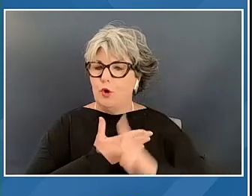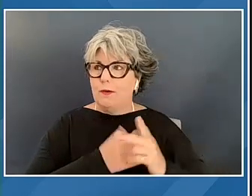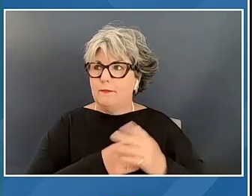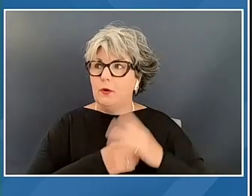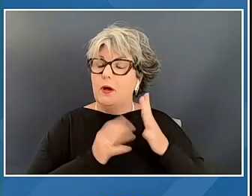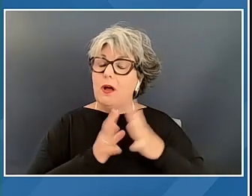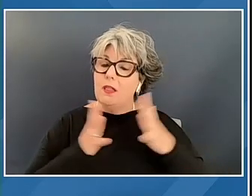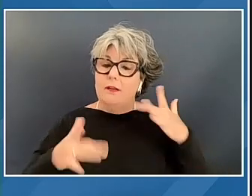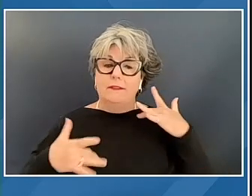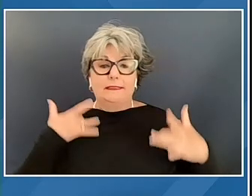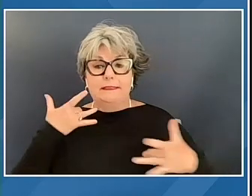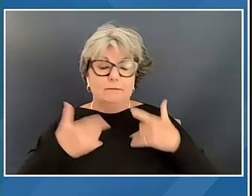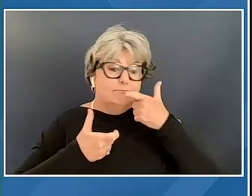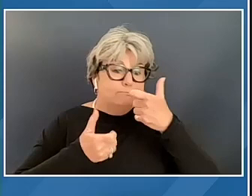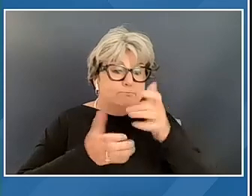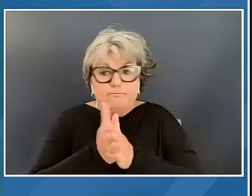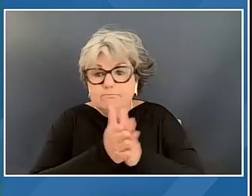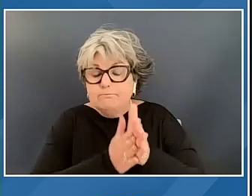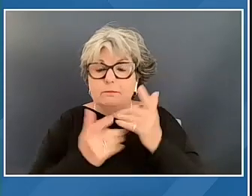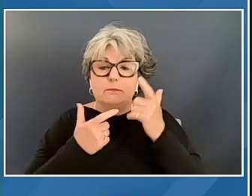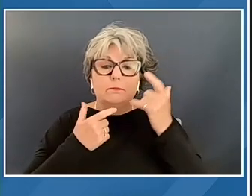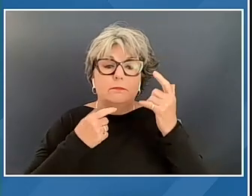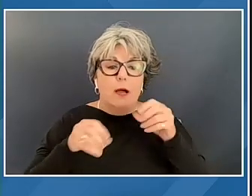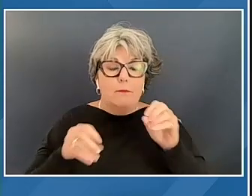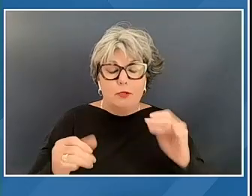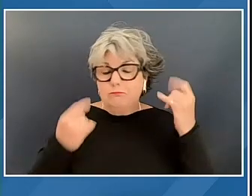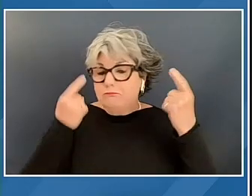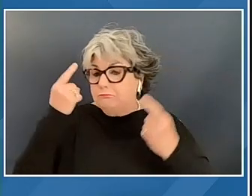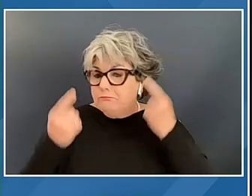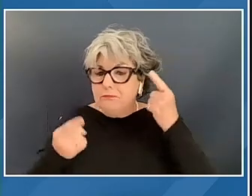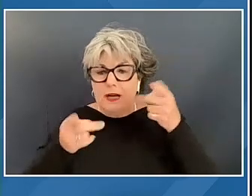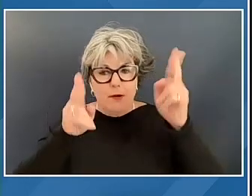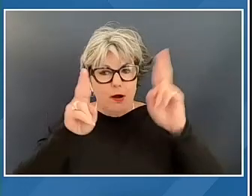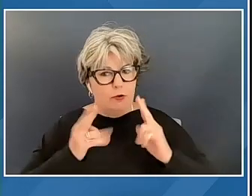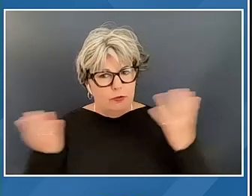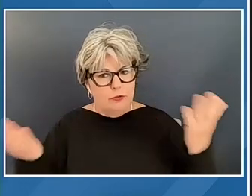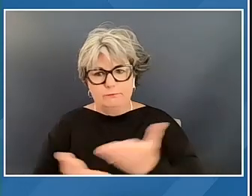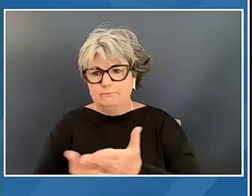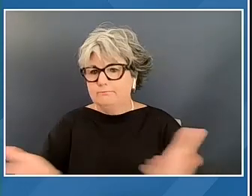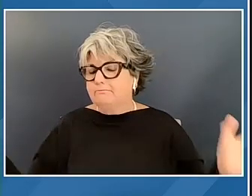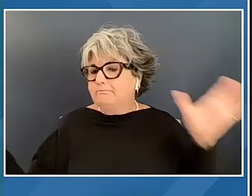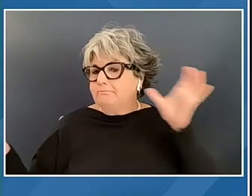interesting opportunities for ideas and thoughts, and I'm honored to have a chance to listen to these discussions. Thank you, Cindy.